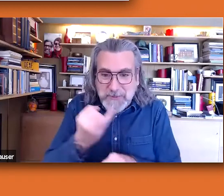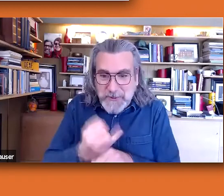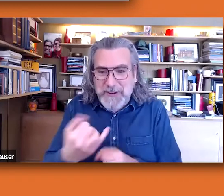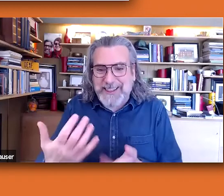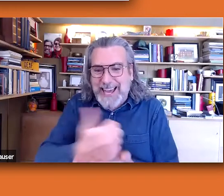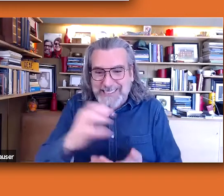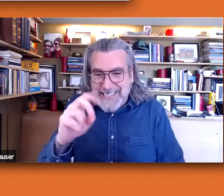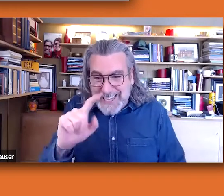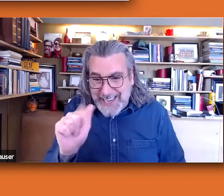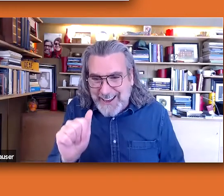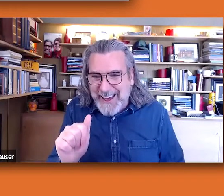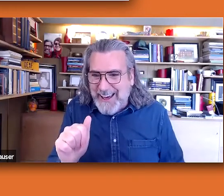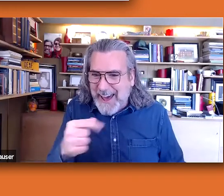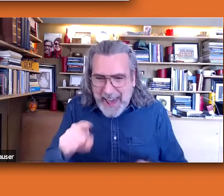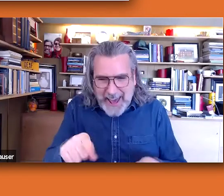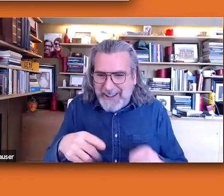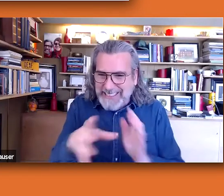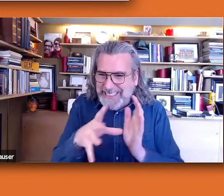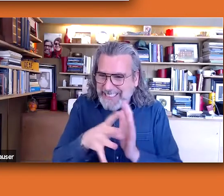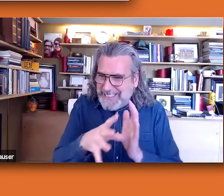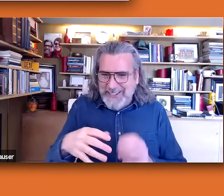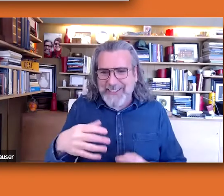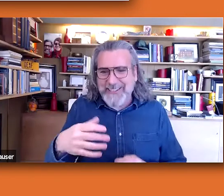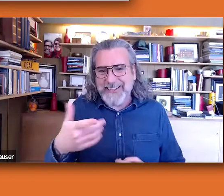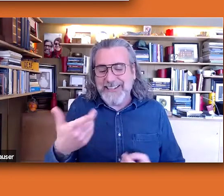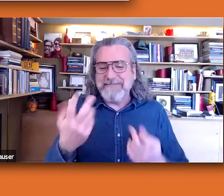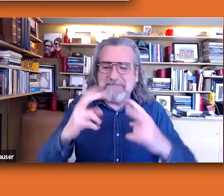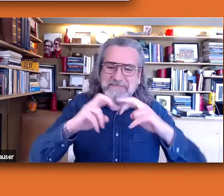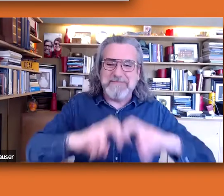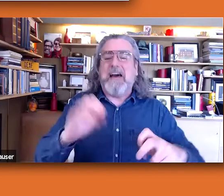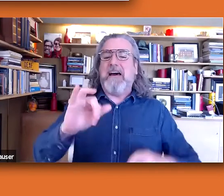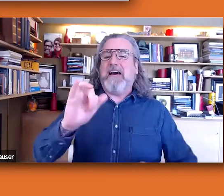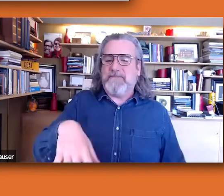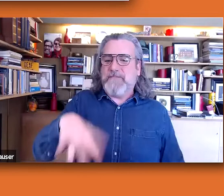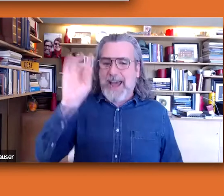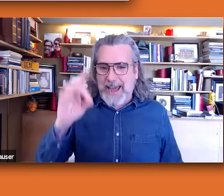I went to a deaf residential school to collect data, even though I was only a senior in college,